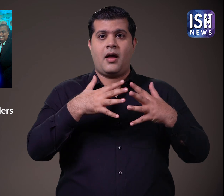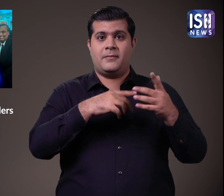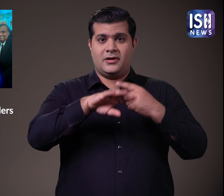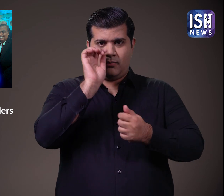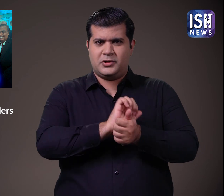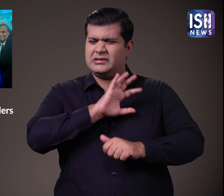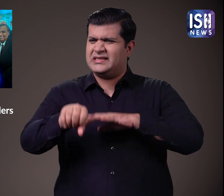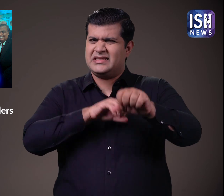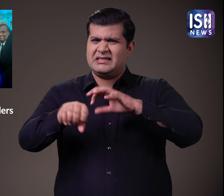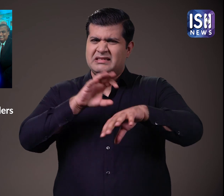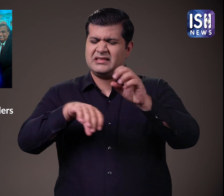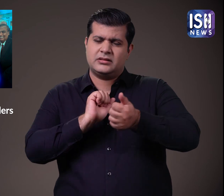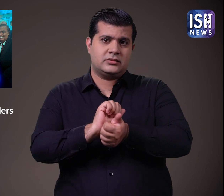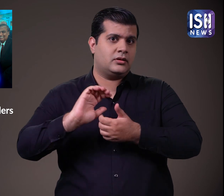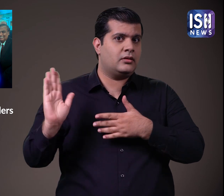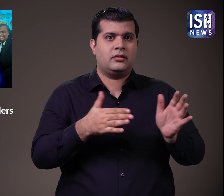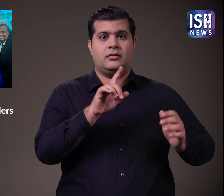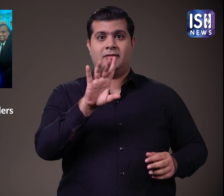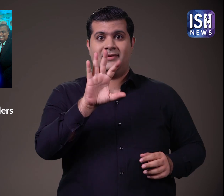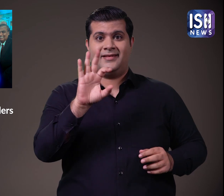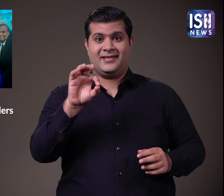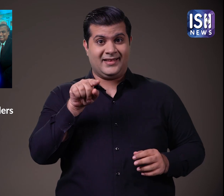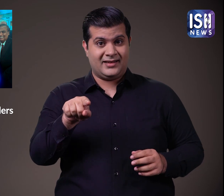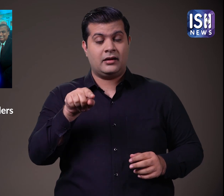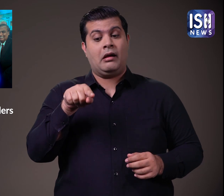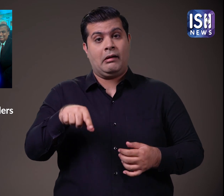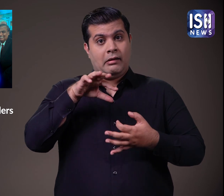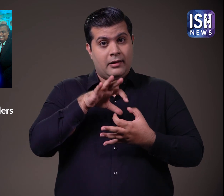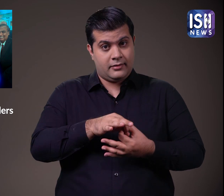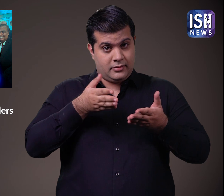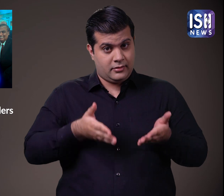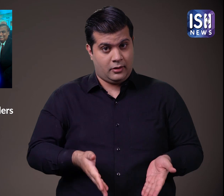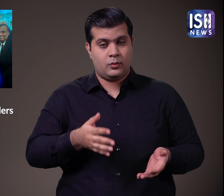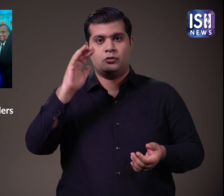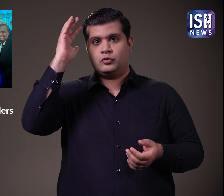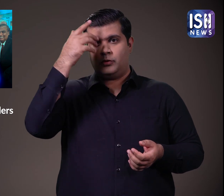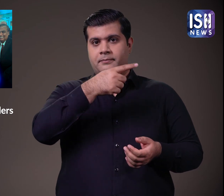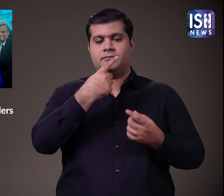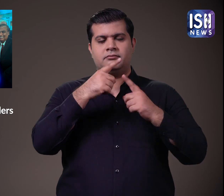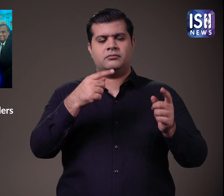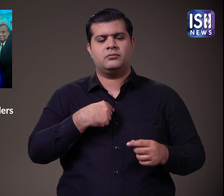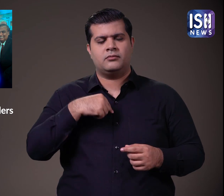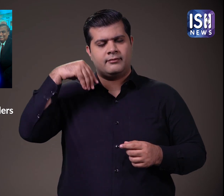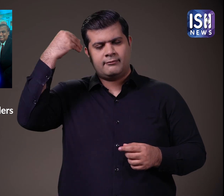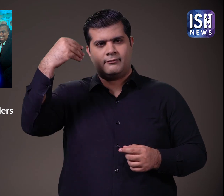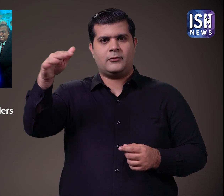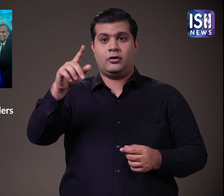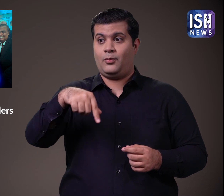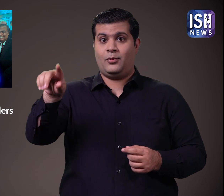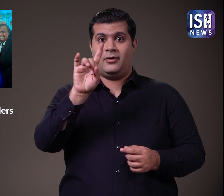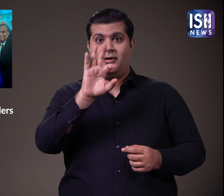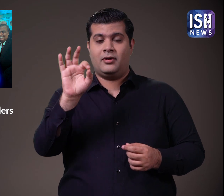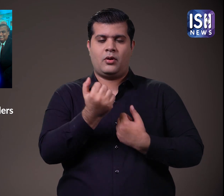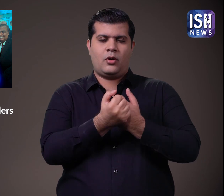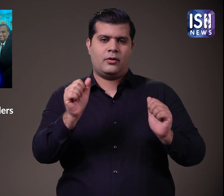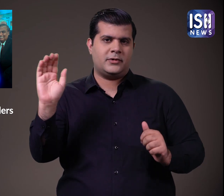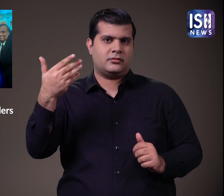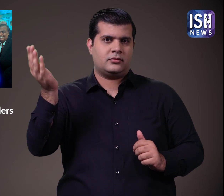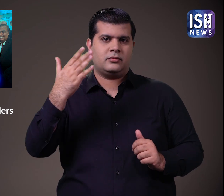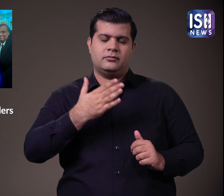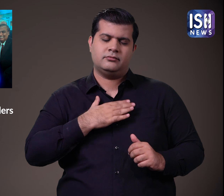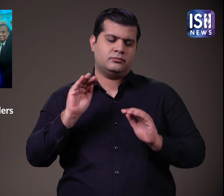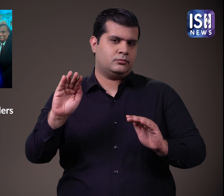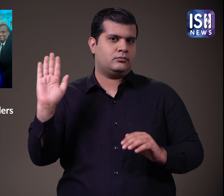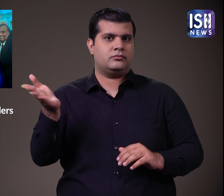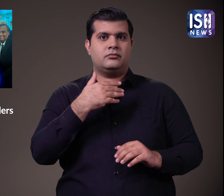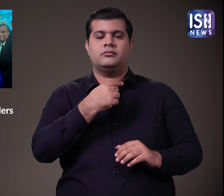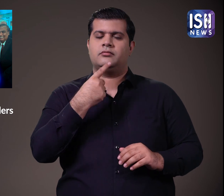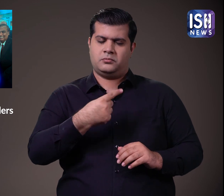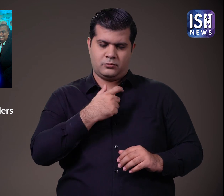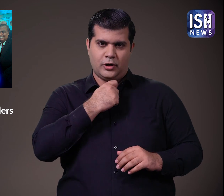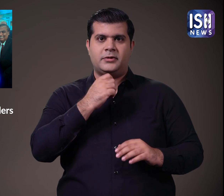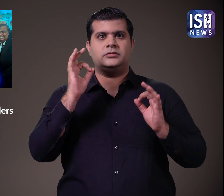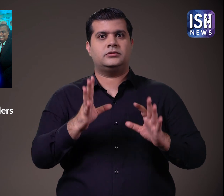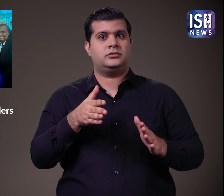Trump had promised to forgive and release 1,500 of his supporters who were arrested by the police that time.